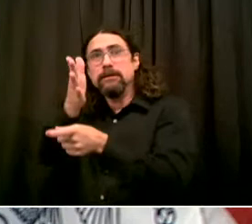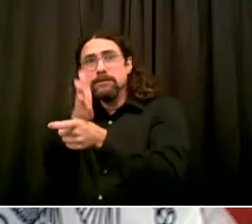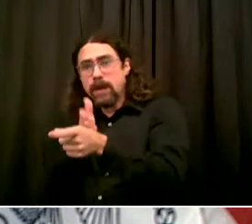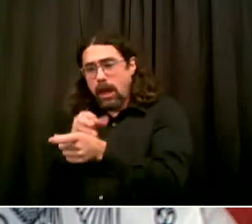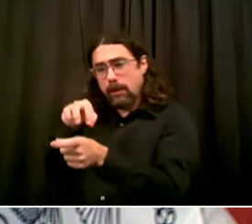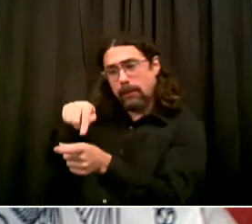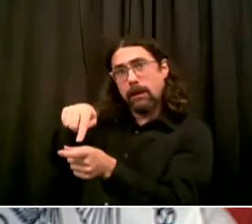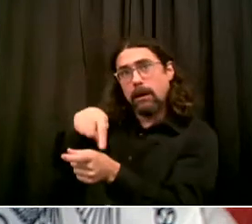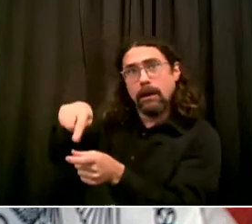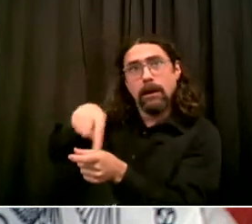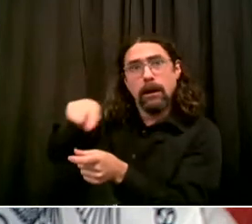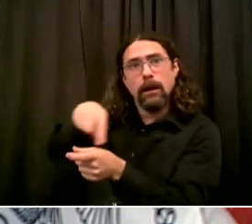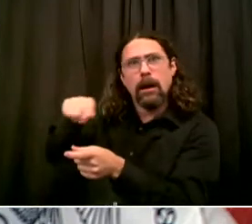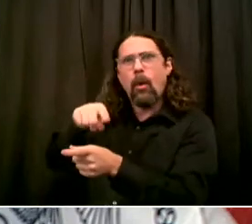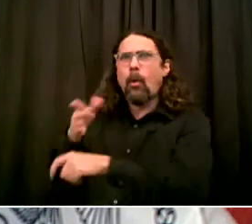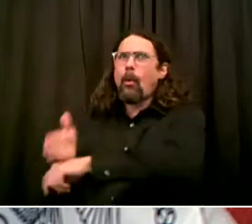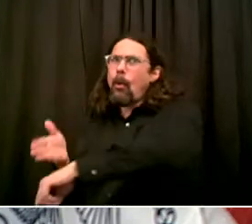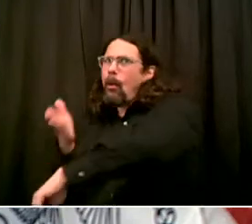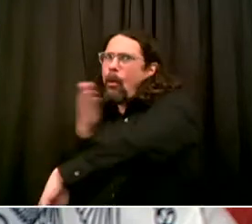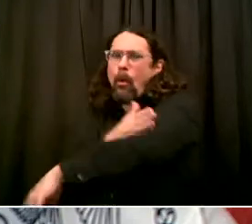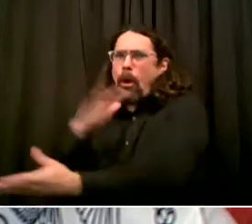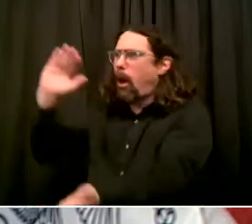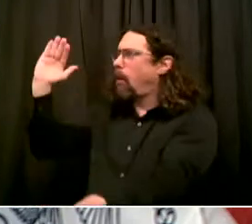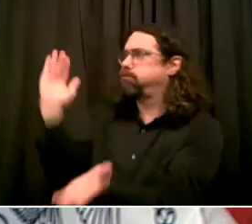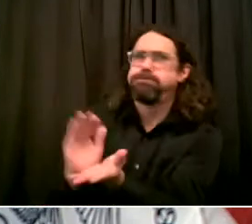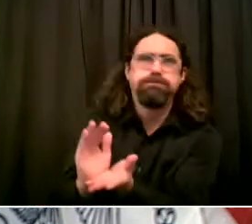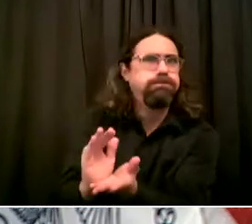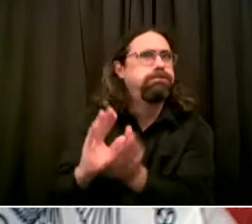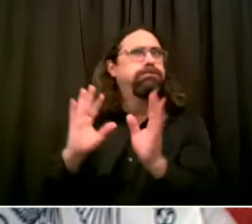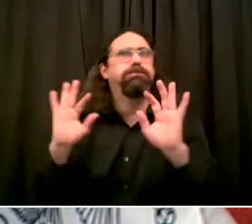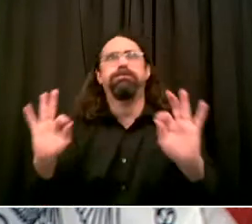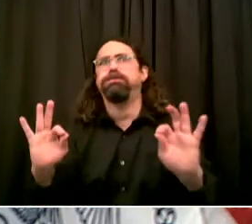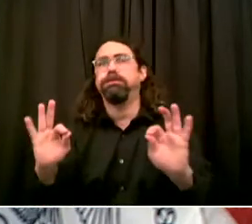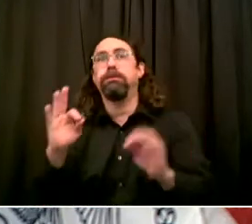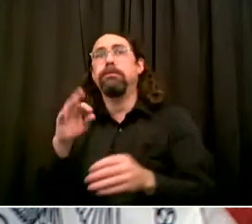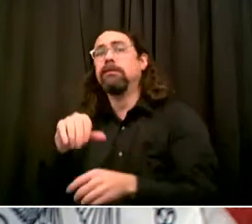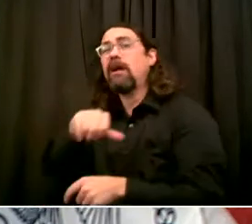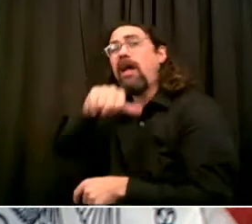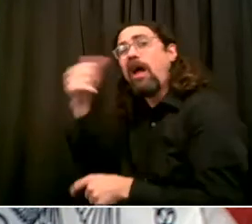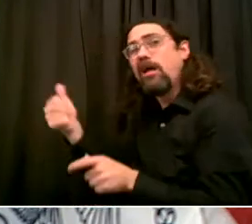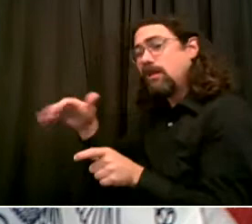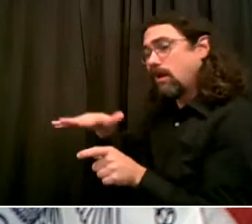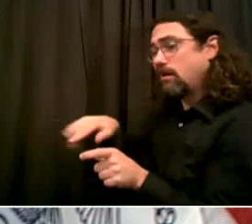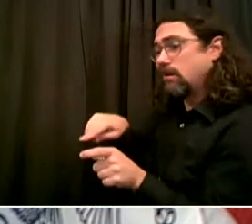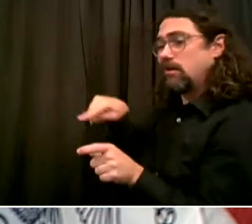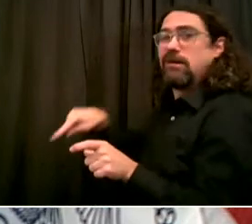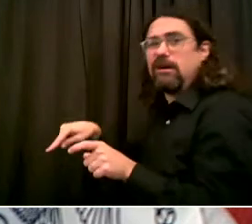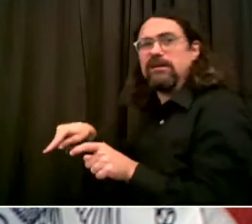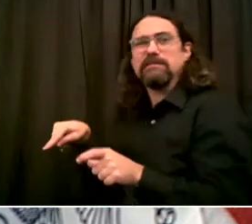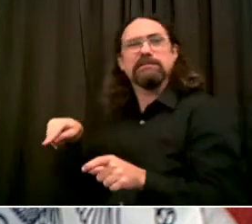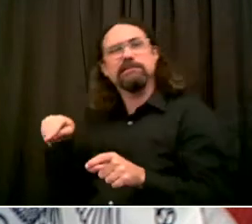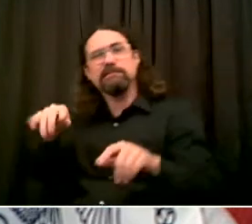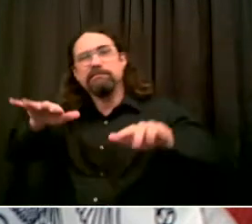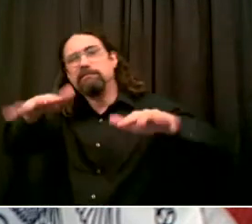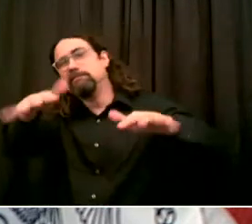WE'LL HAVE SOME GOOD NEWS THERE. OTHERS MAY TE AK A LITTLE BIT LONGER. BUT CERTAINLY, WHAT WE